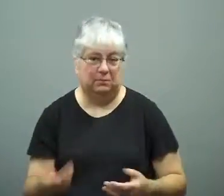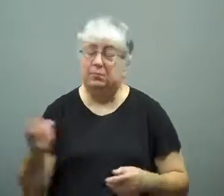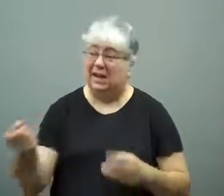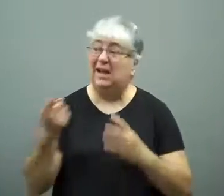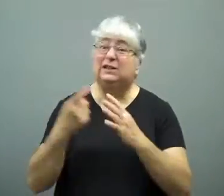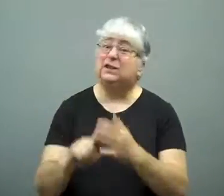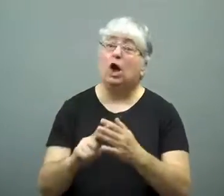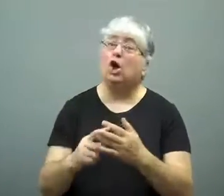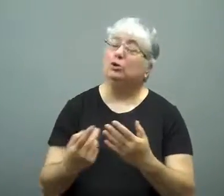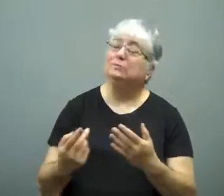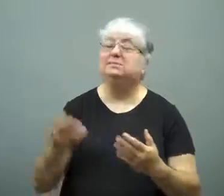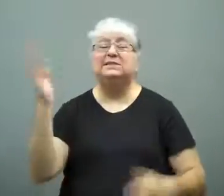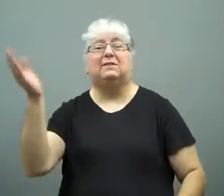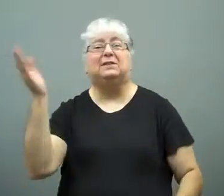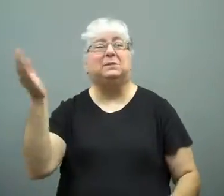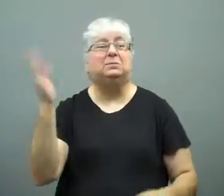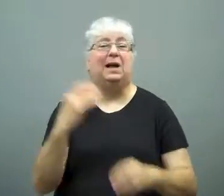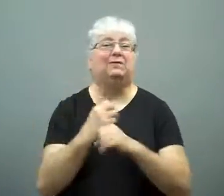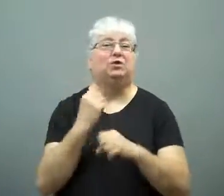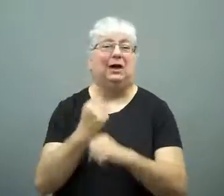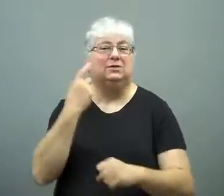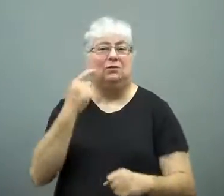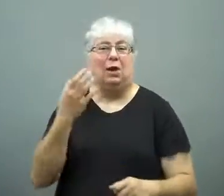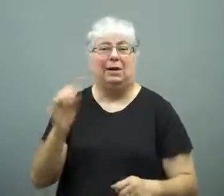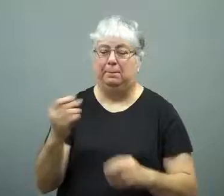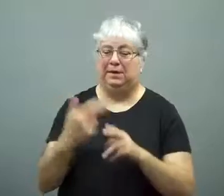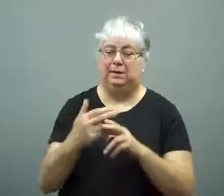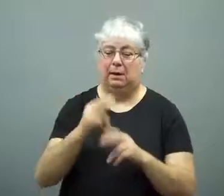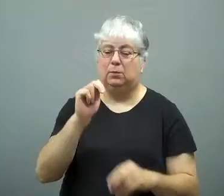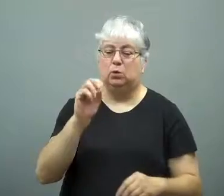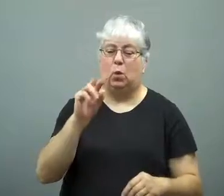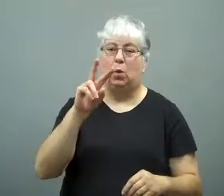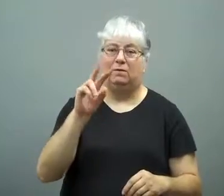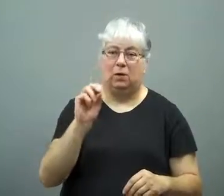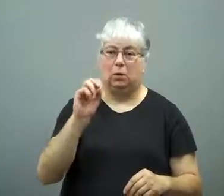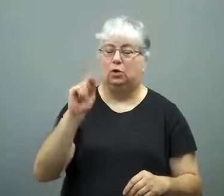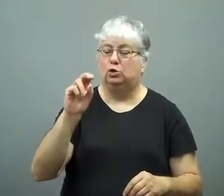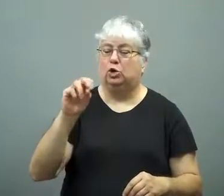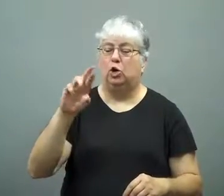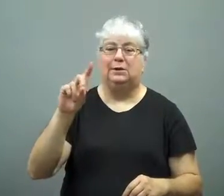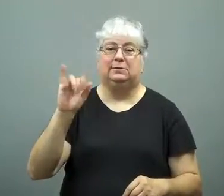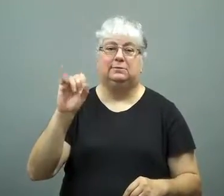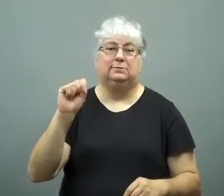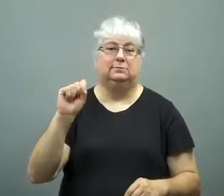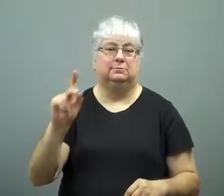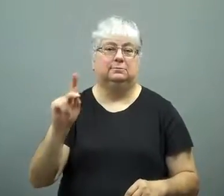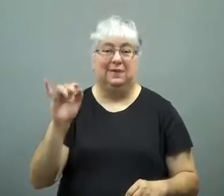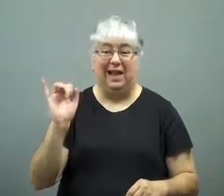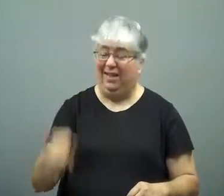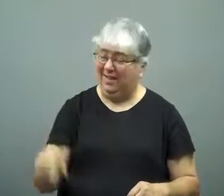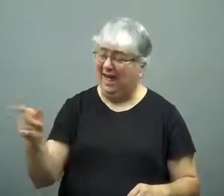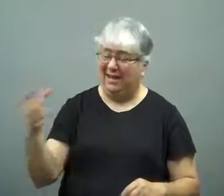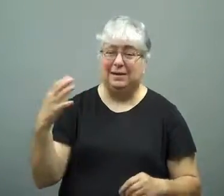She signed on as a spokesperson for Novo-Nordisk.